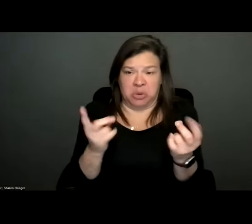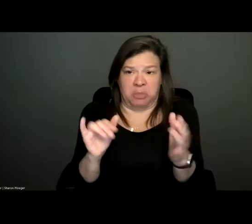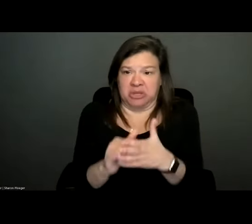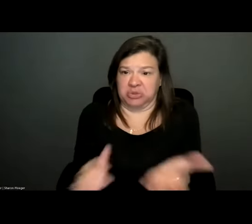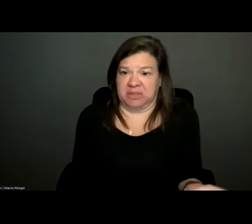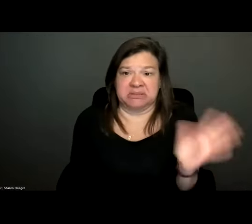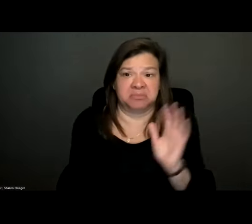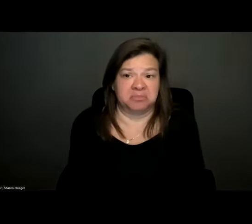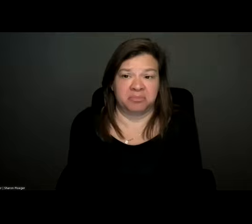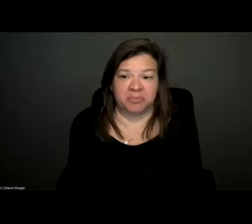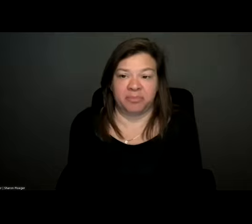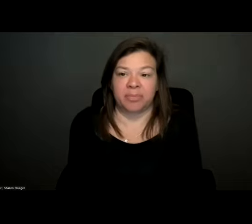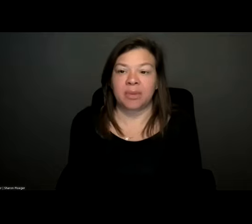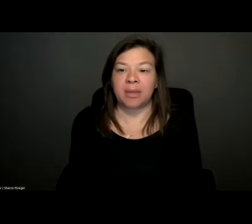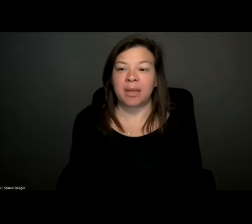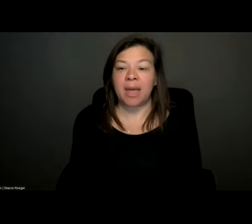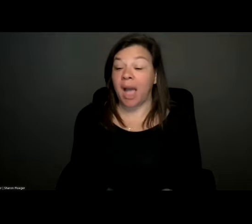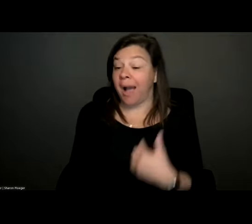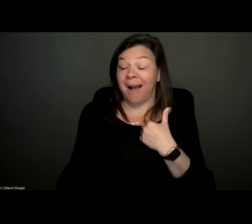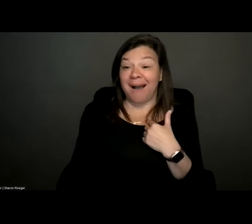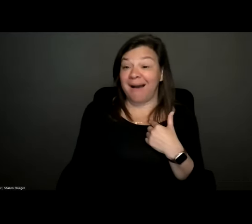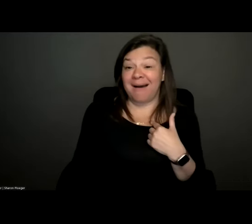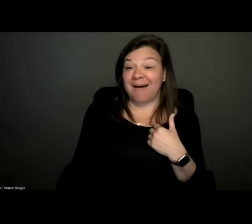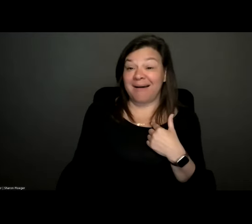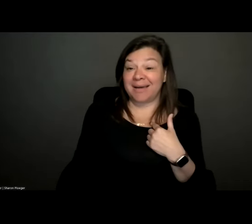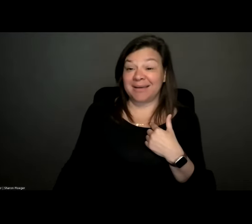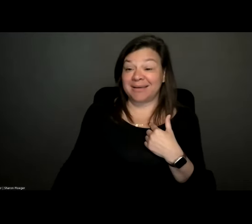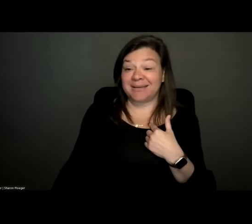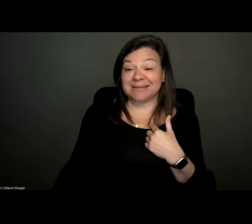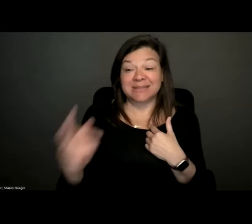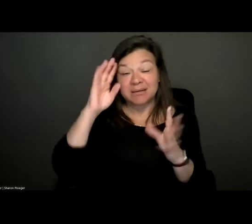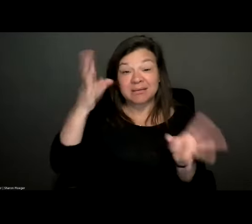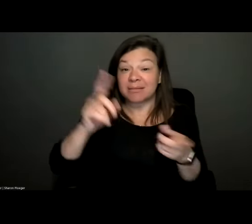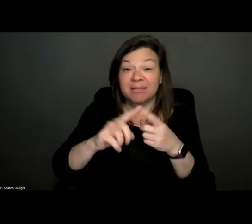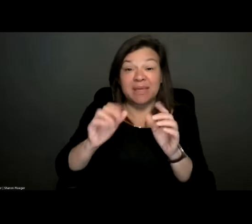And it wasn't me that came up with an idea for an accommodation. It was the director who did.